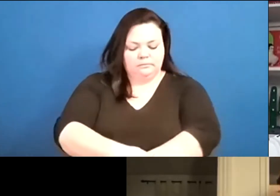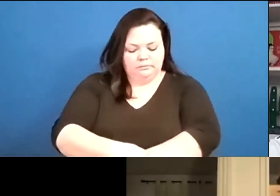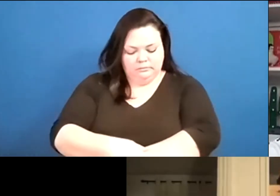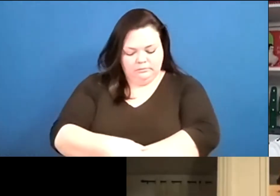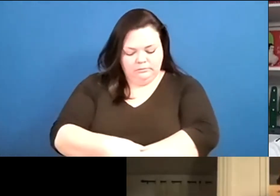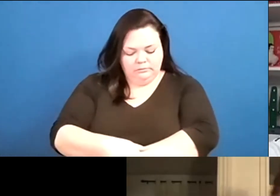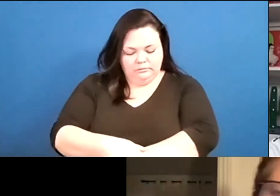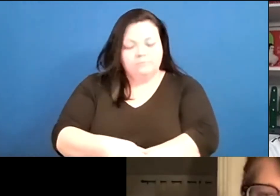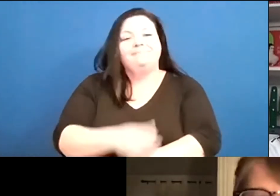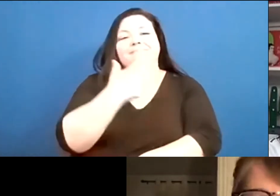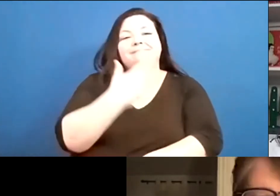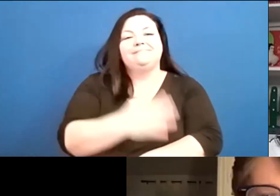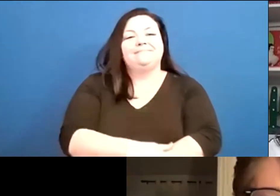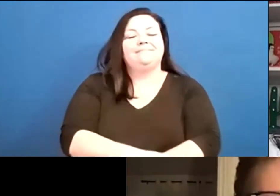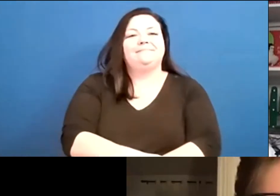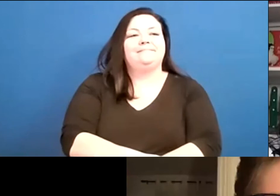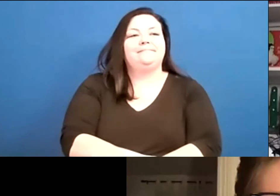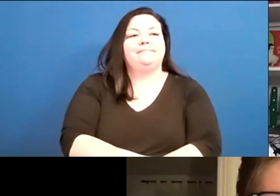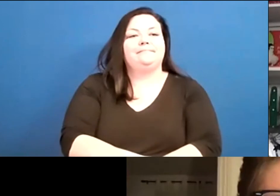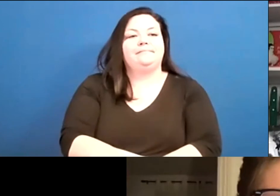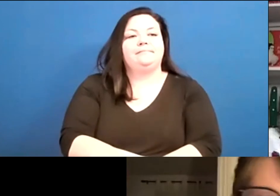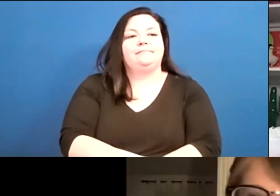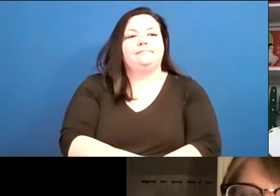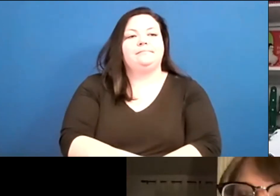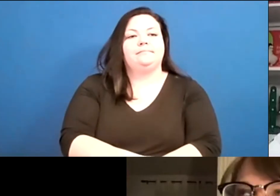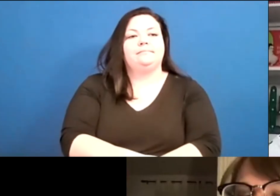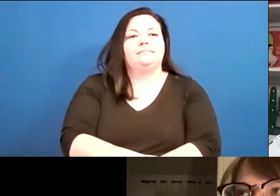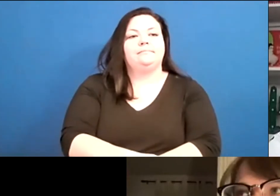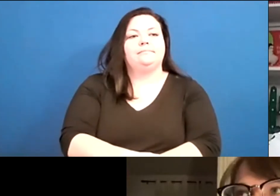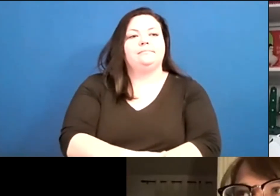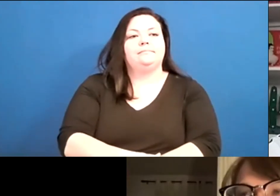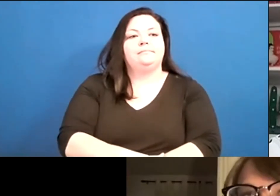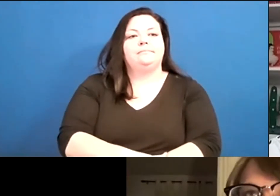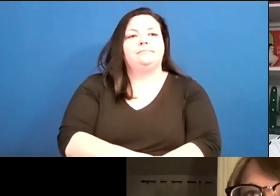Thank you. Thank you. I love that also there's like a fairy